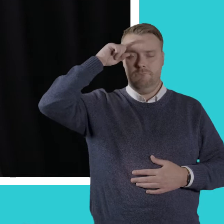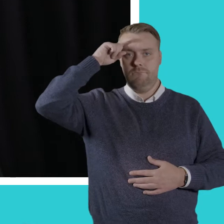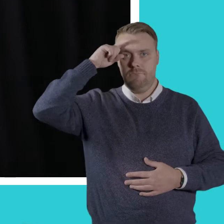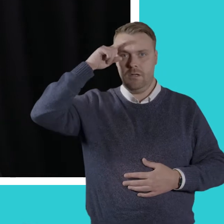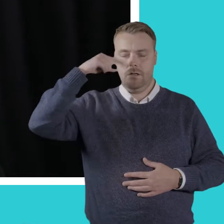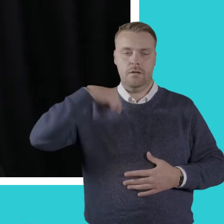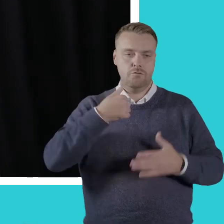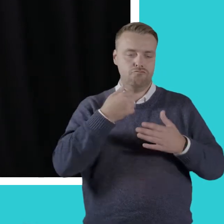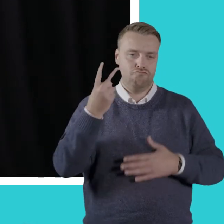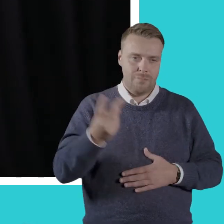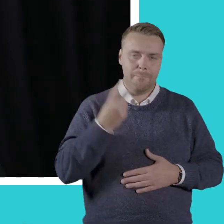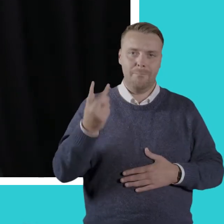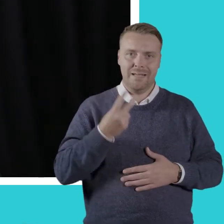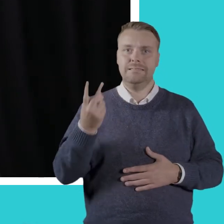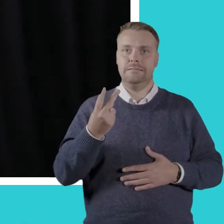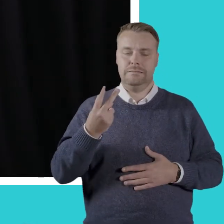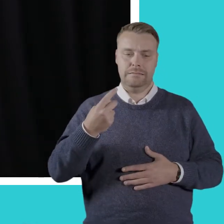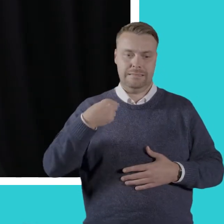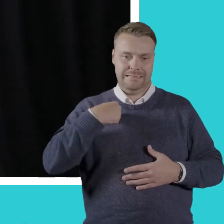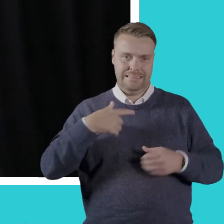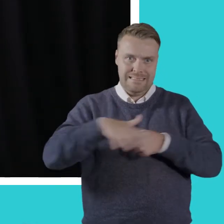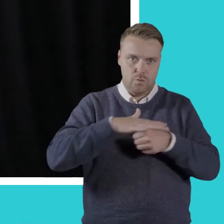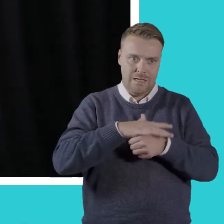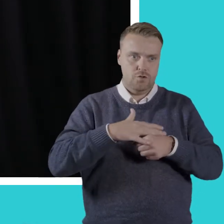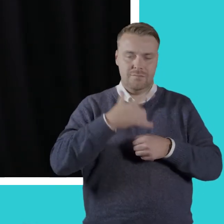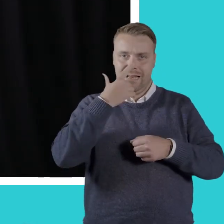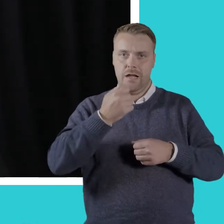that perpetuate individualism ruthless individualism. We live in a capitalist